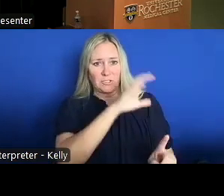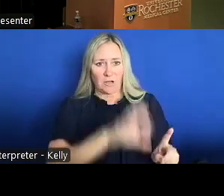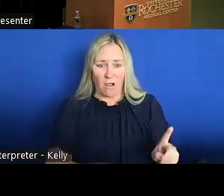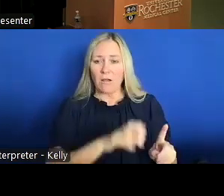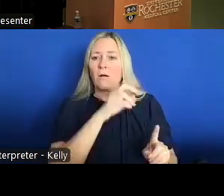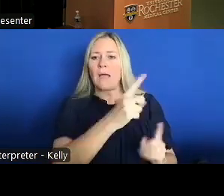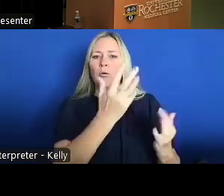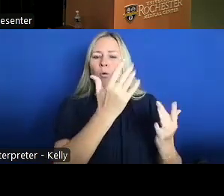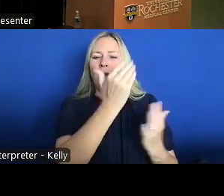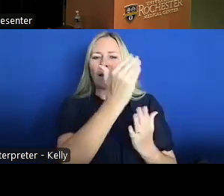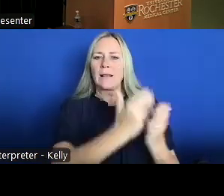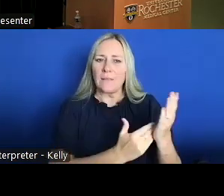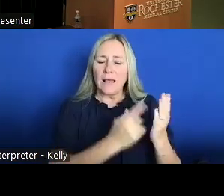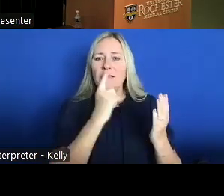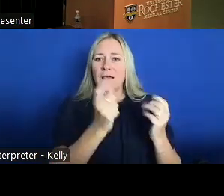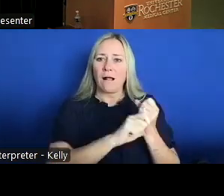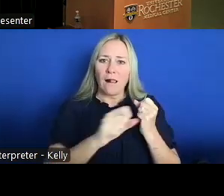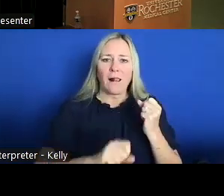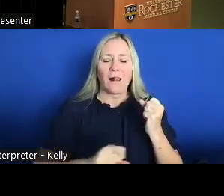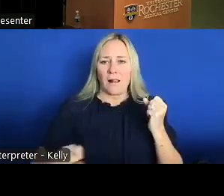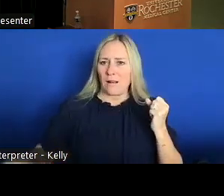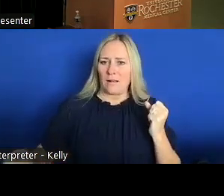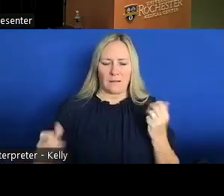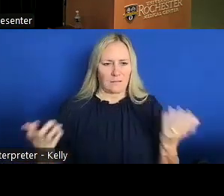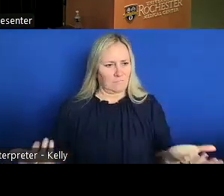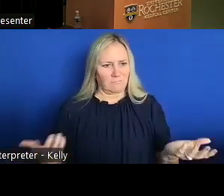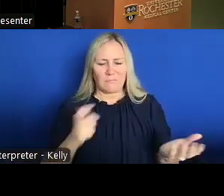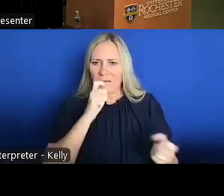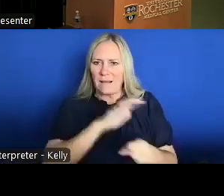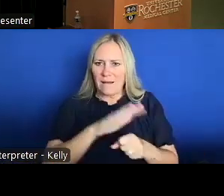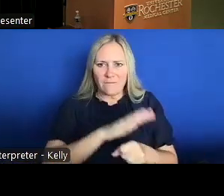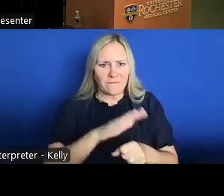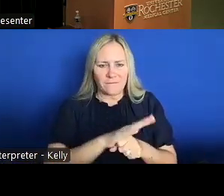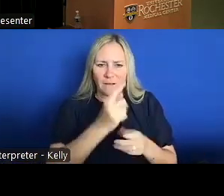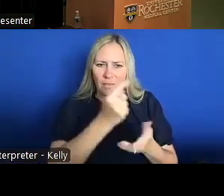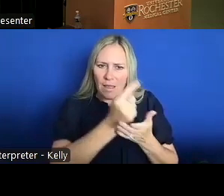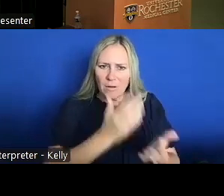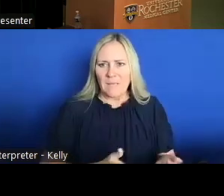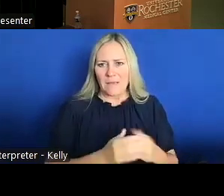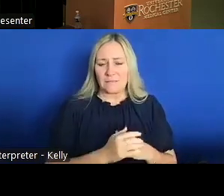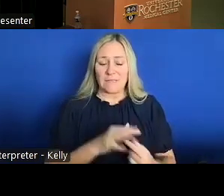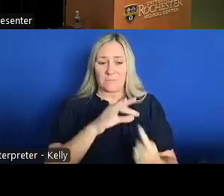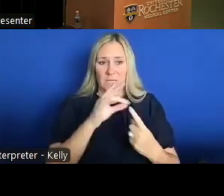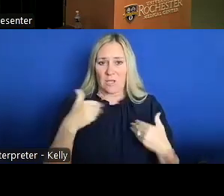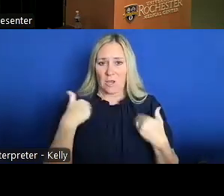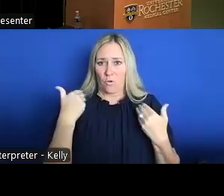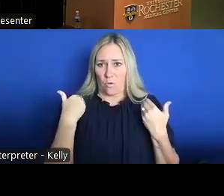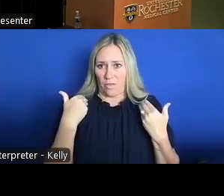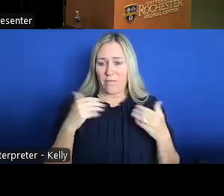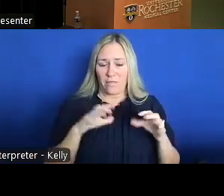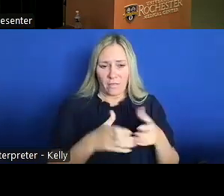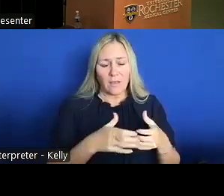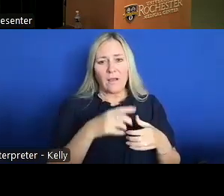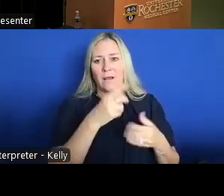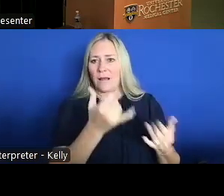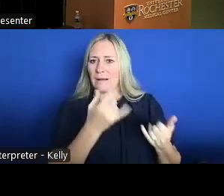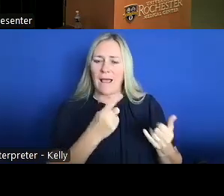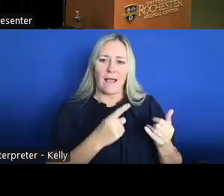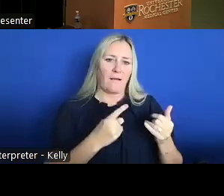therapists to see all the people particularly youth with Rising uh uh depression and anxiety